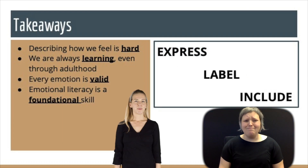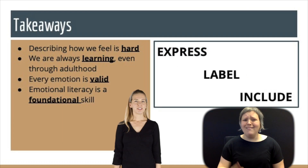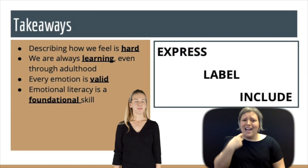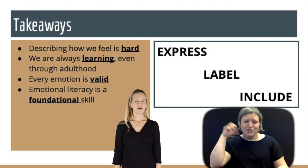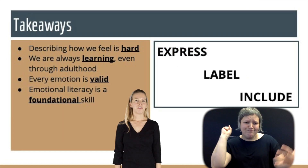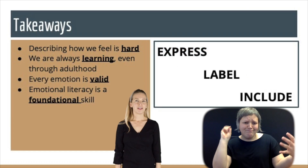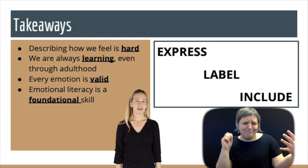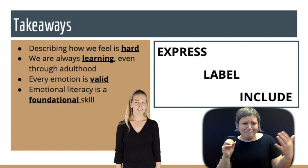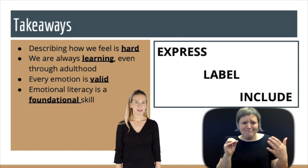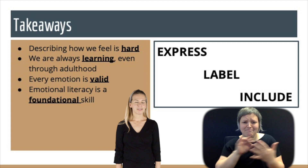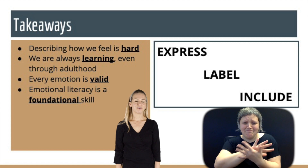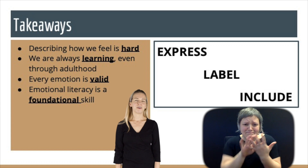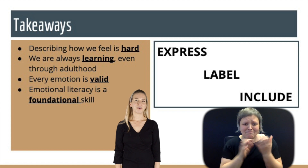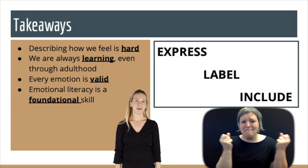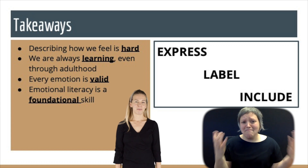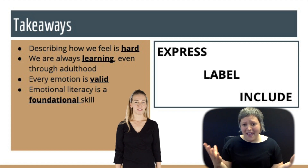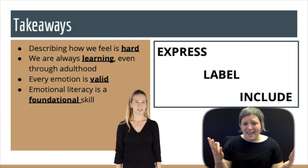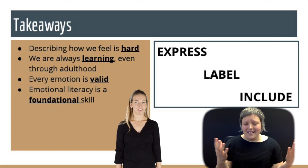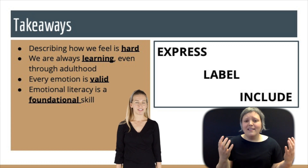So we just went over a lot of things regarding emotional literacy.